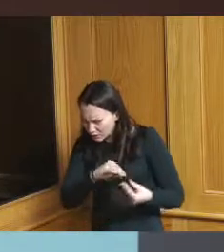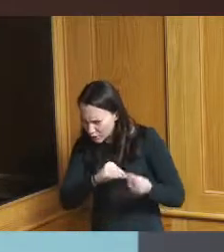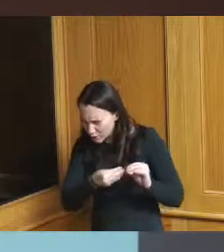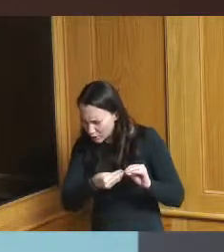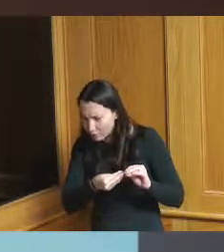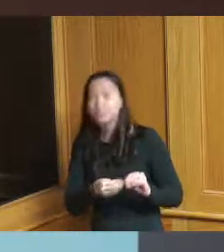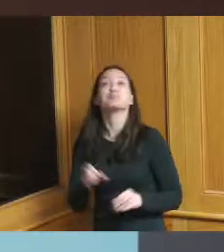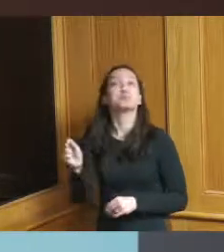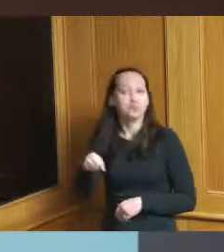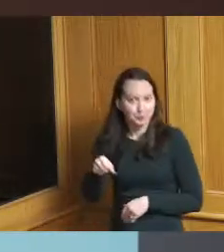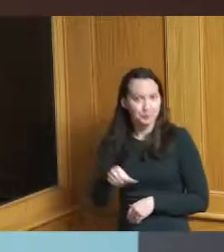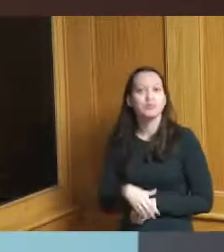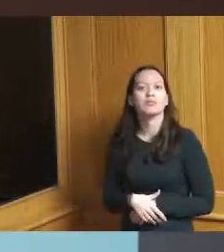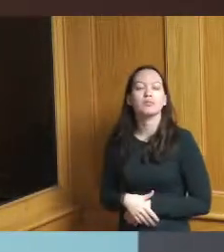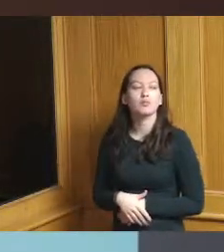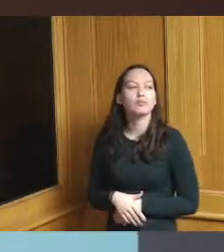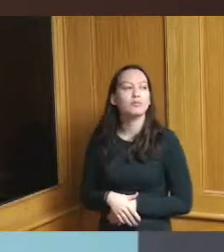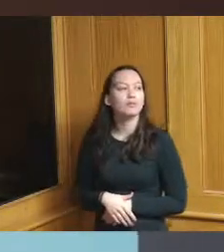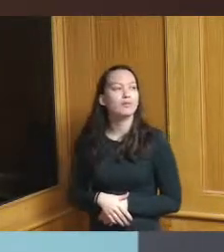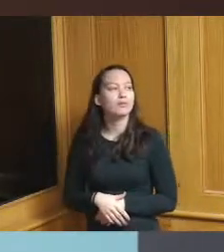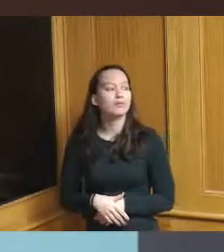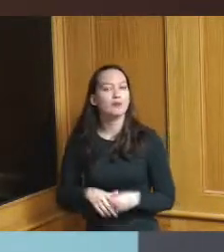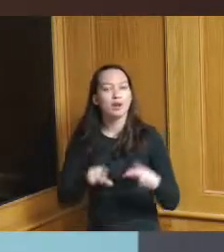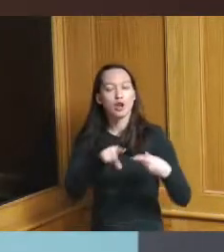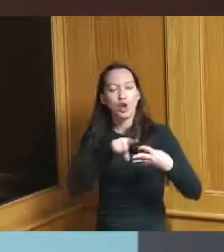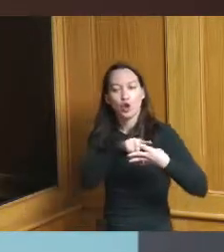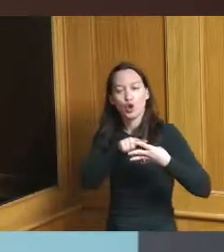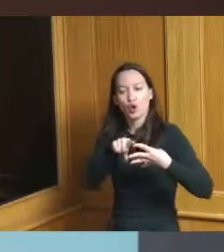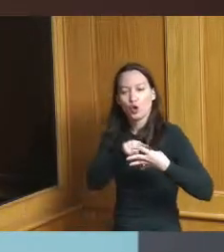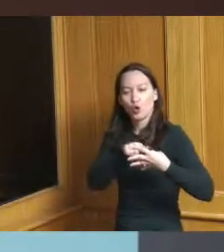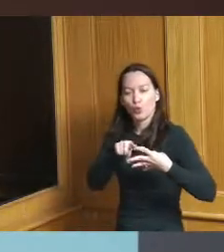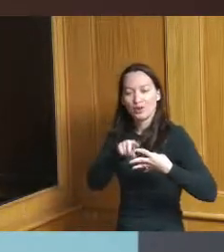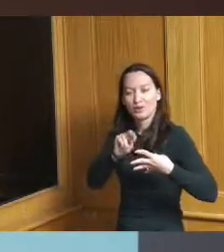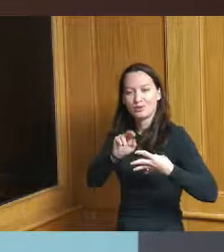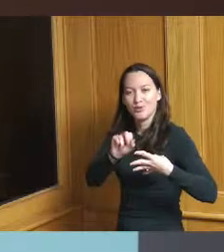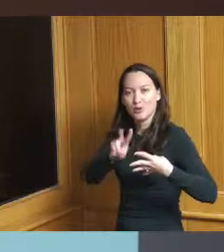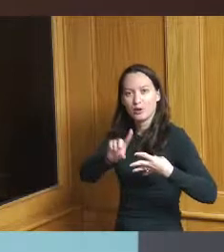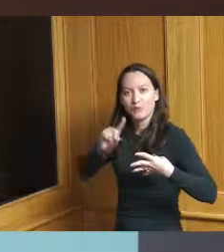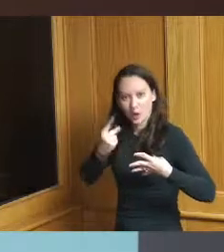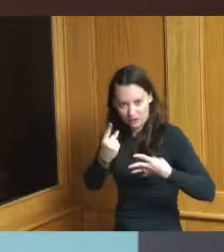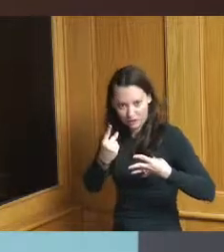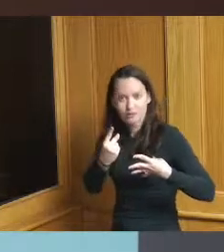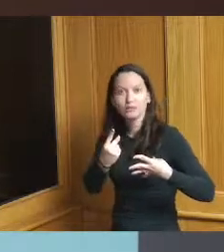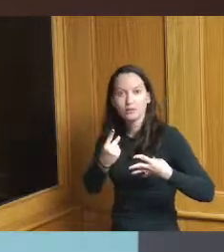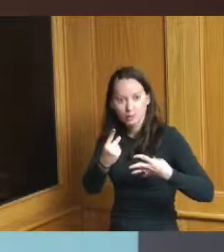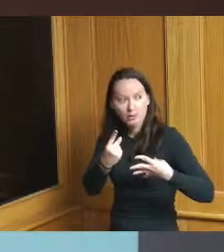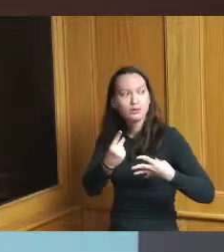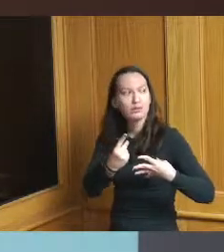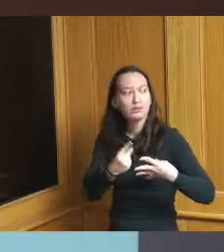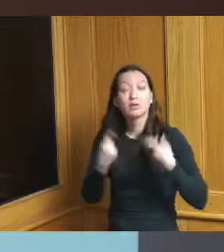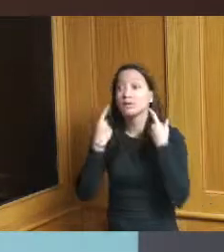of the the beginning of it's November the 1st so this is this so the announcement was done in